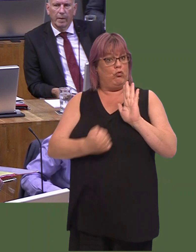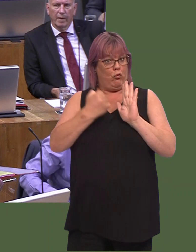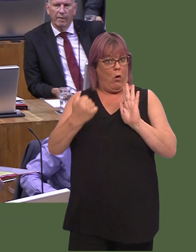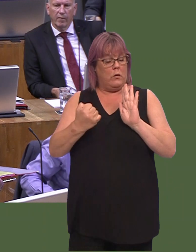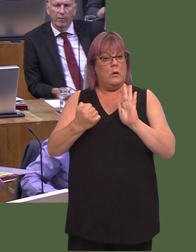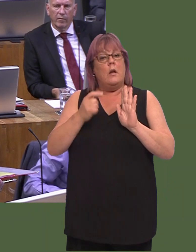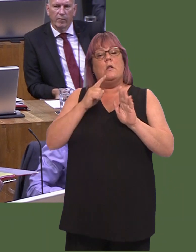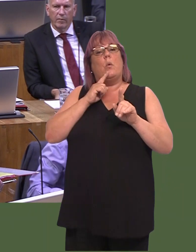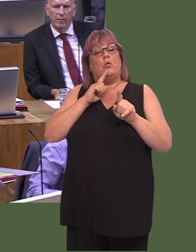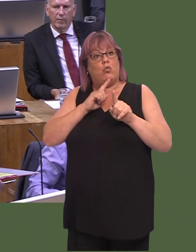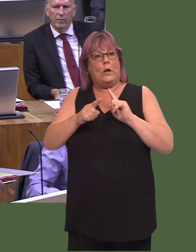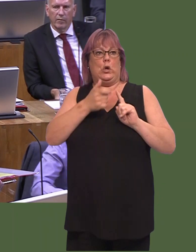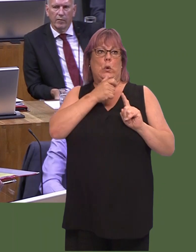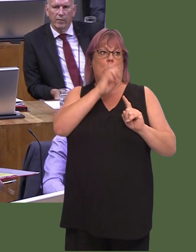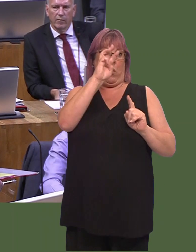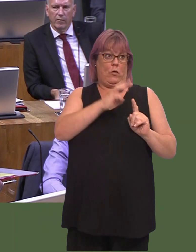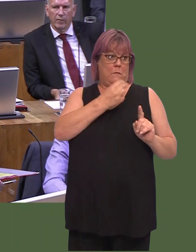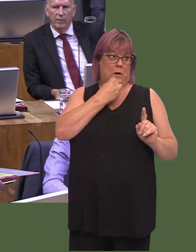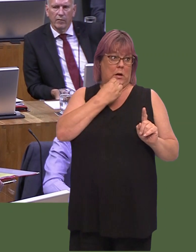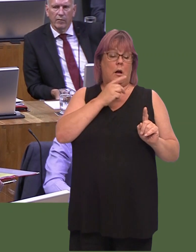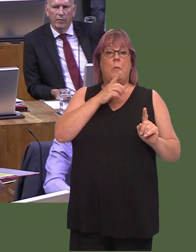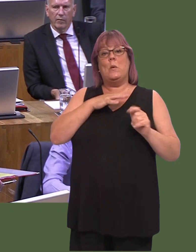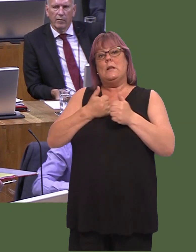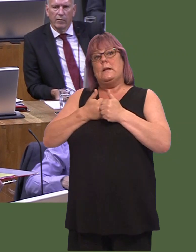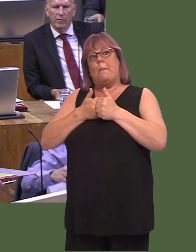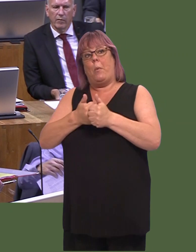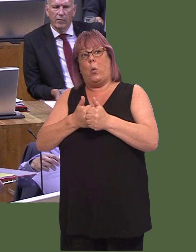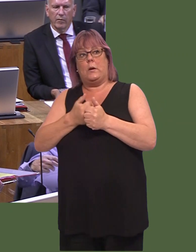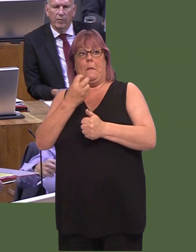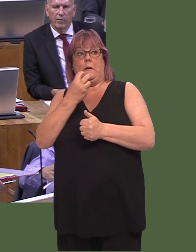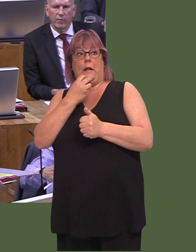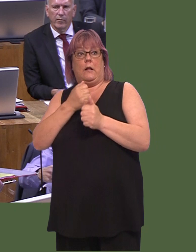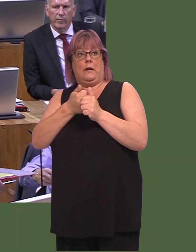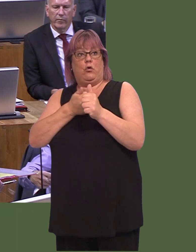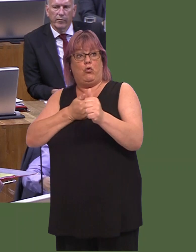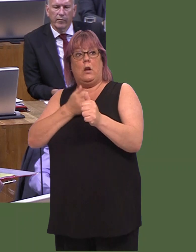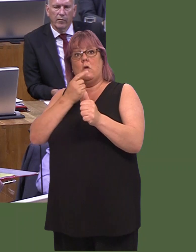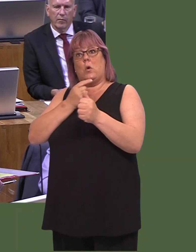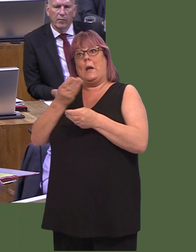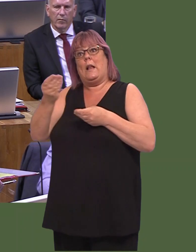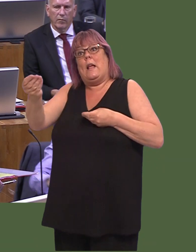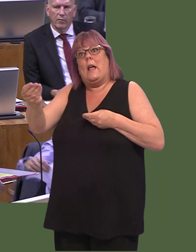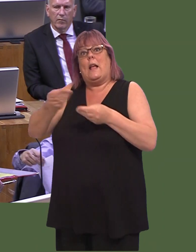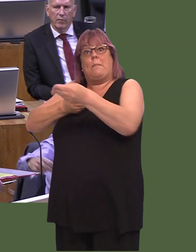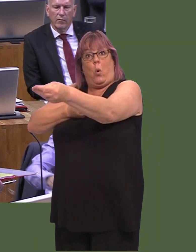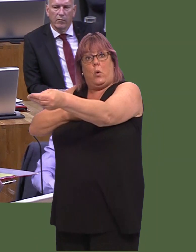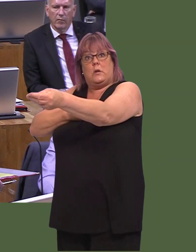as it can be, as far as using Welsh steel is concerned. We also need to make sure, of course, that we support the industry to become stronger in terms of exporting.